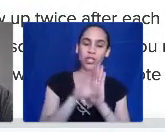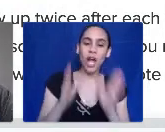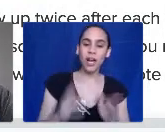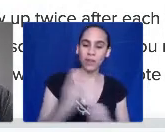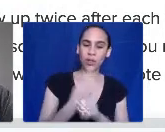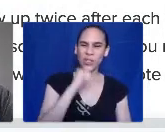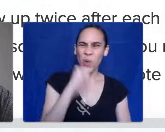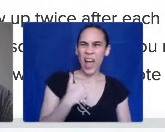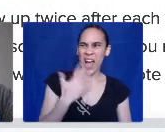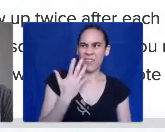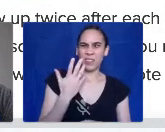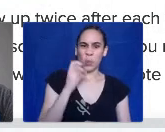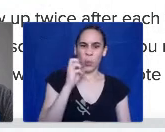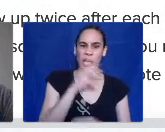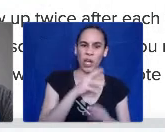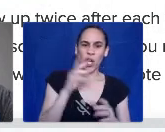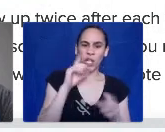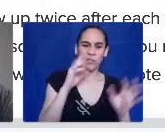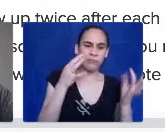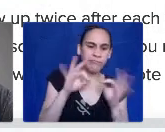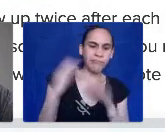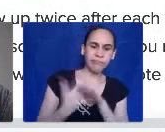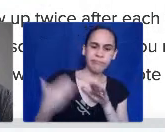your background don't have a lot of distractions in your background um if you you know a lot of